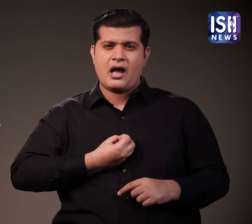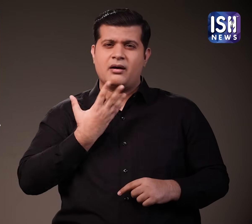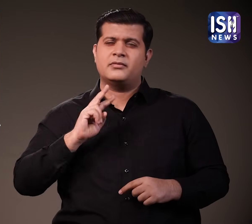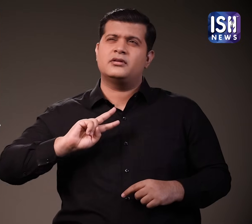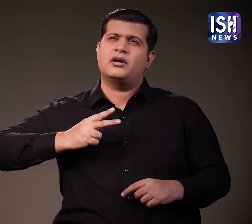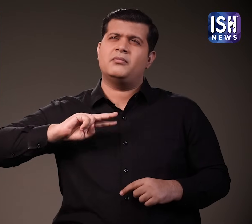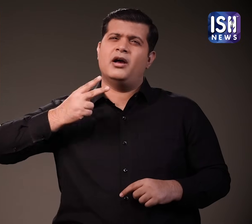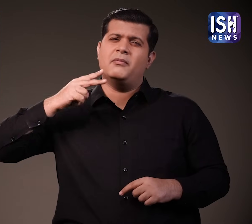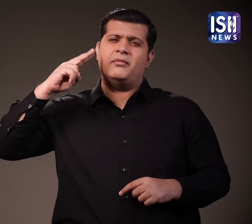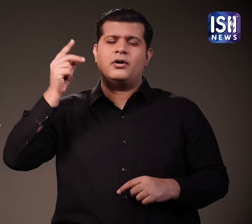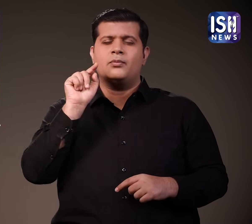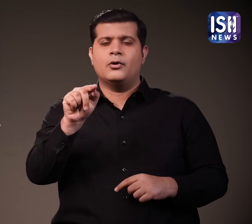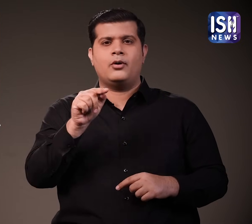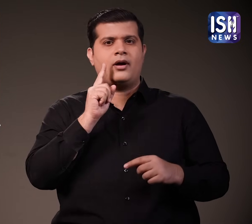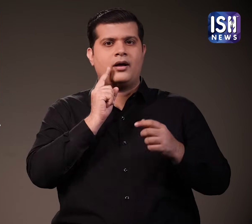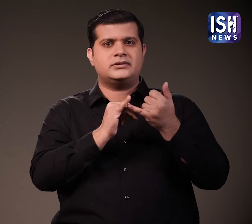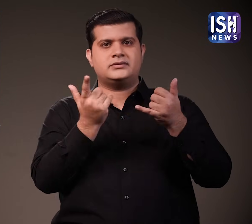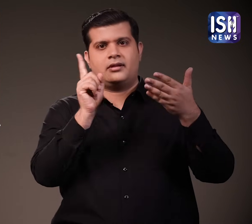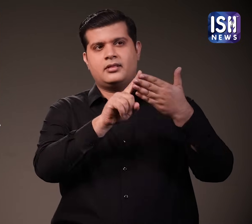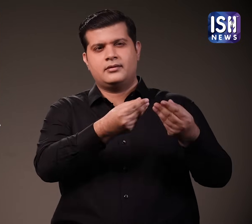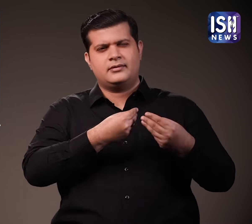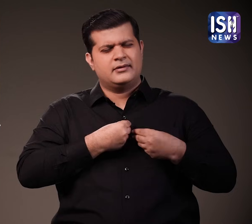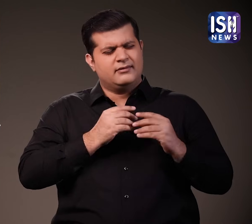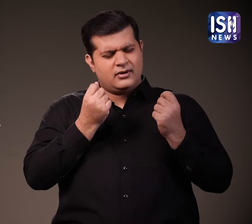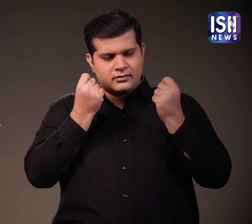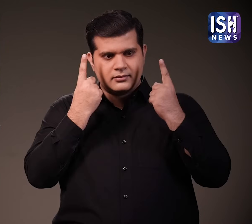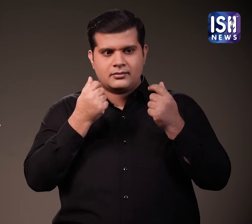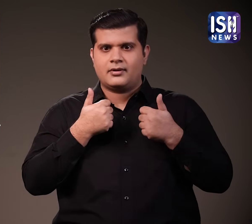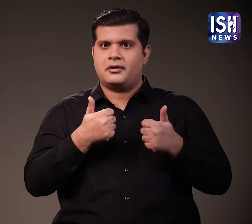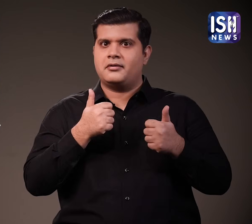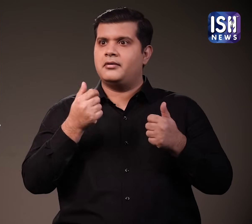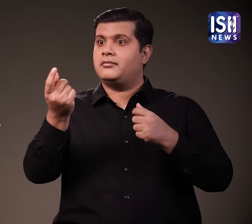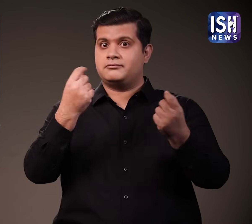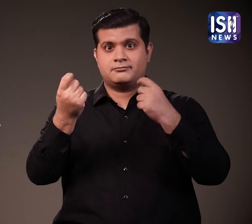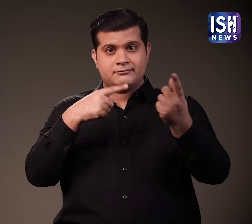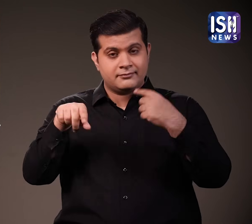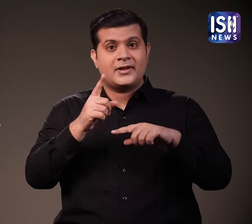They were overjoyed because they ISL interpretation made them understand everything.